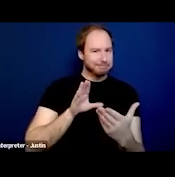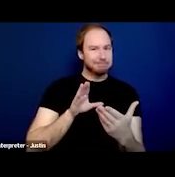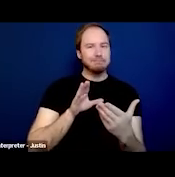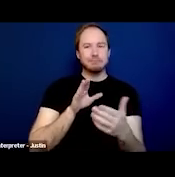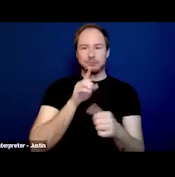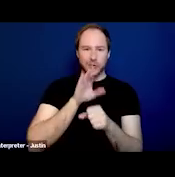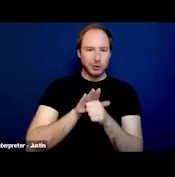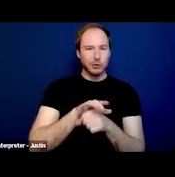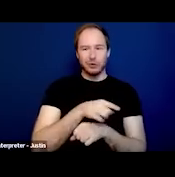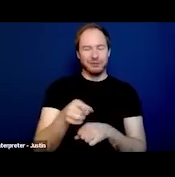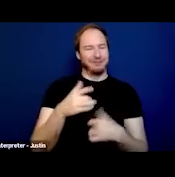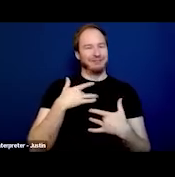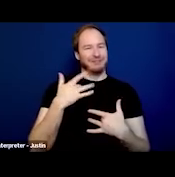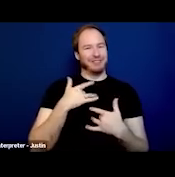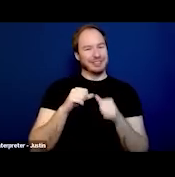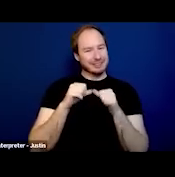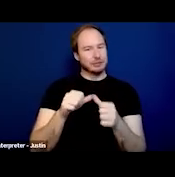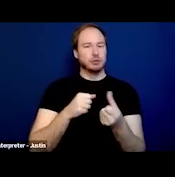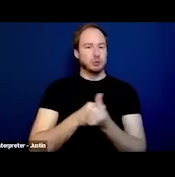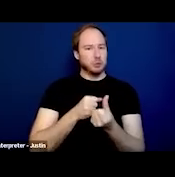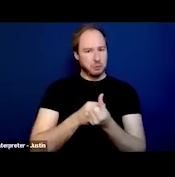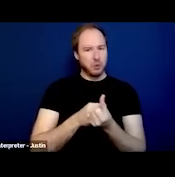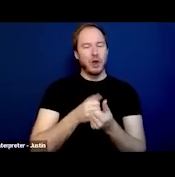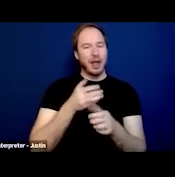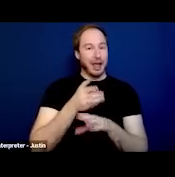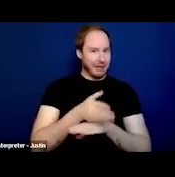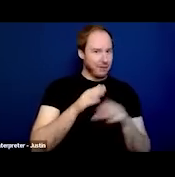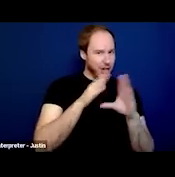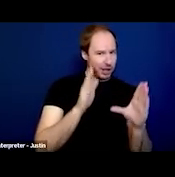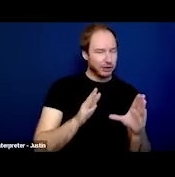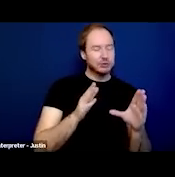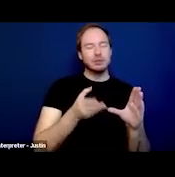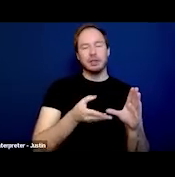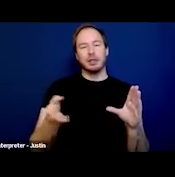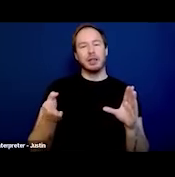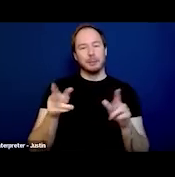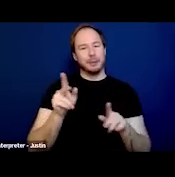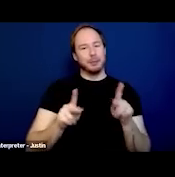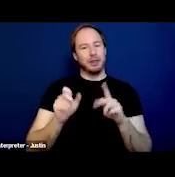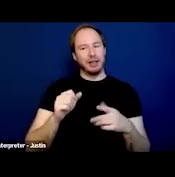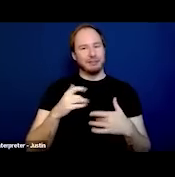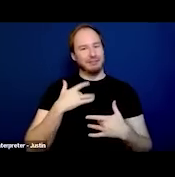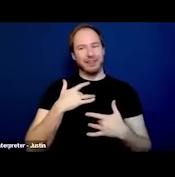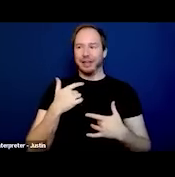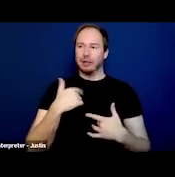people feel supported once they're housed, and individuals who are leading and in charge of the housing